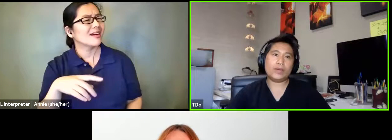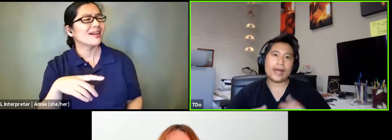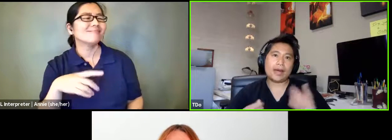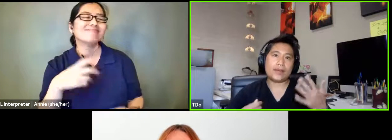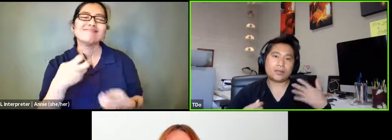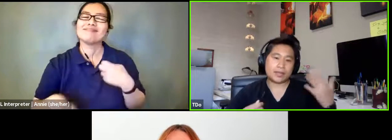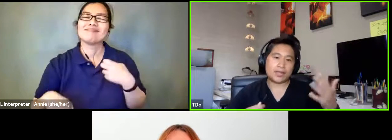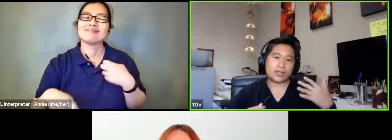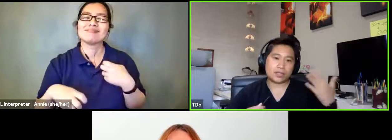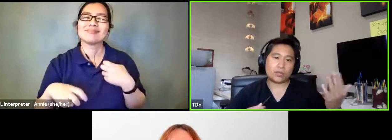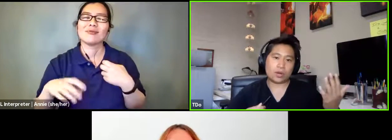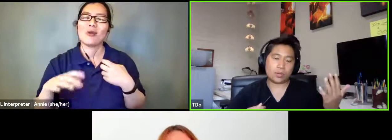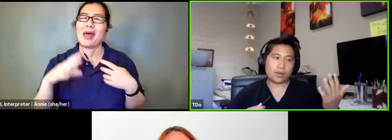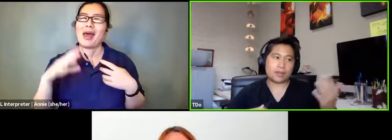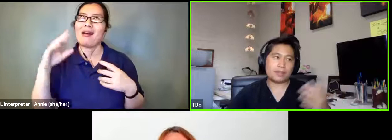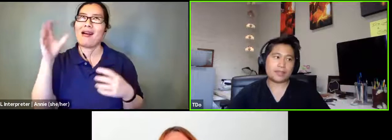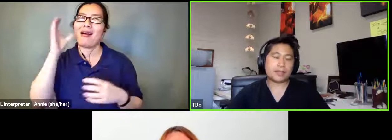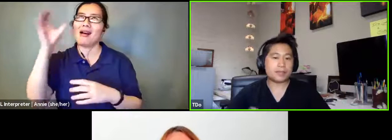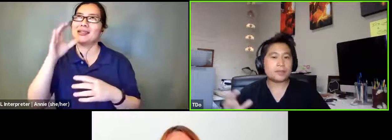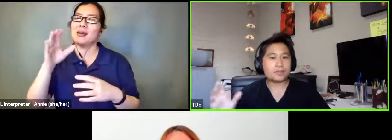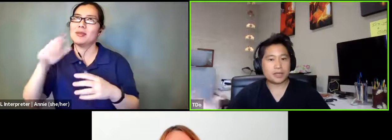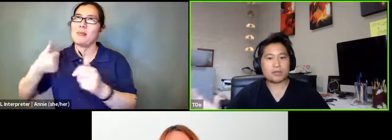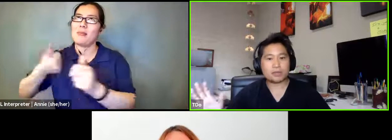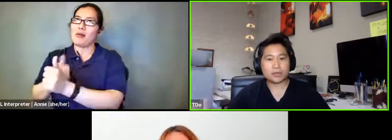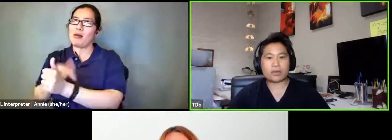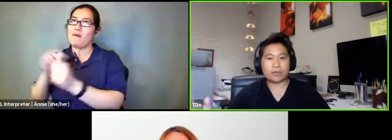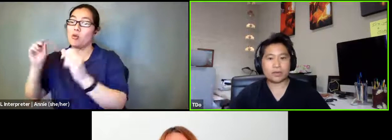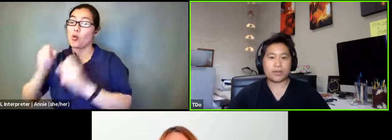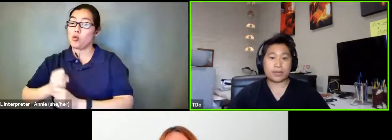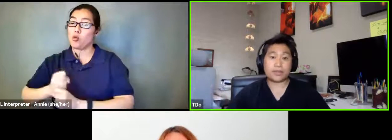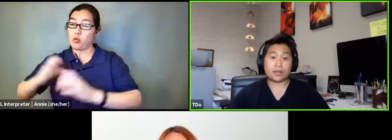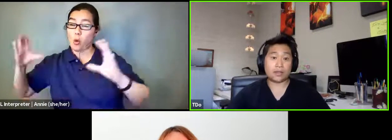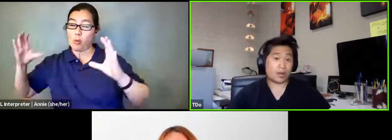we have expectations in what we want but people don't know what they don’t know